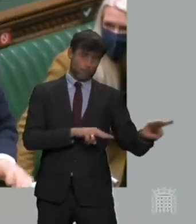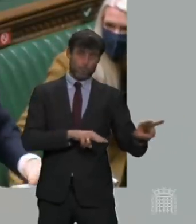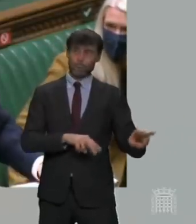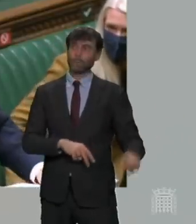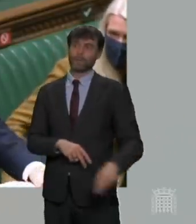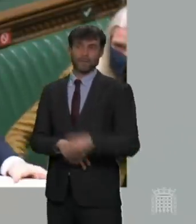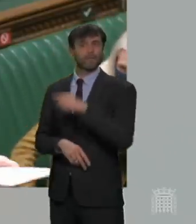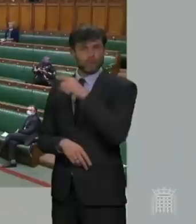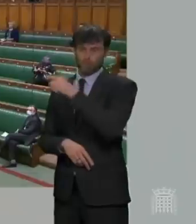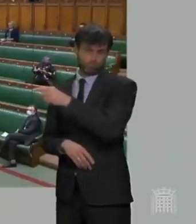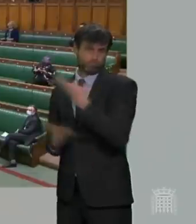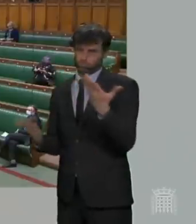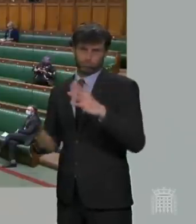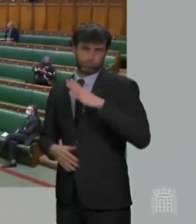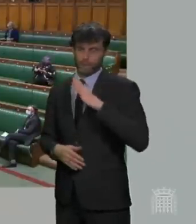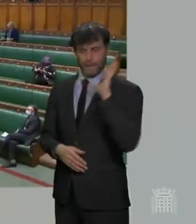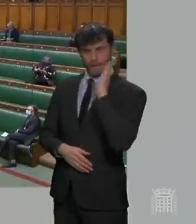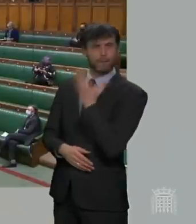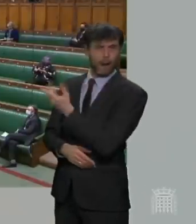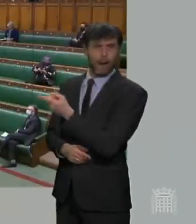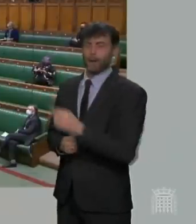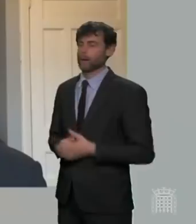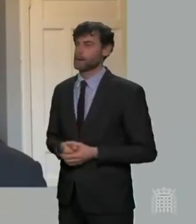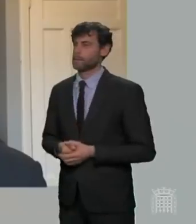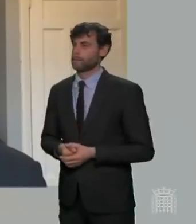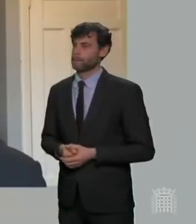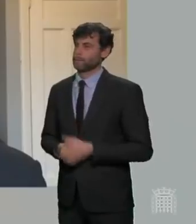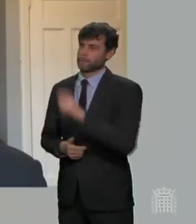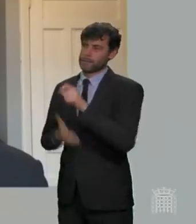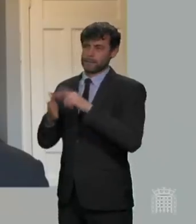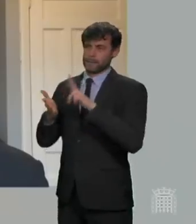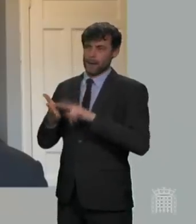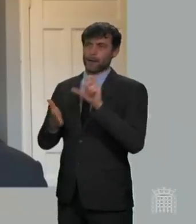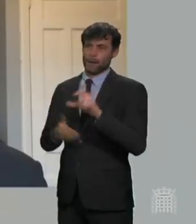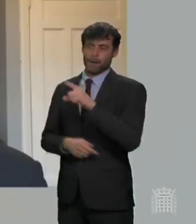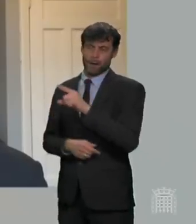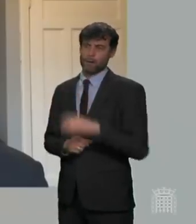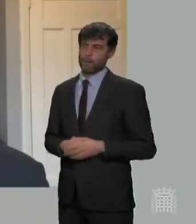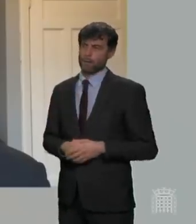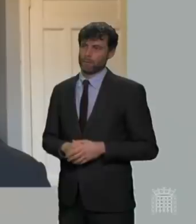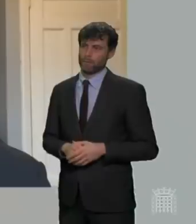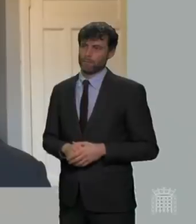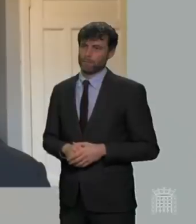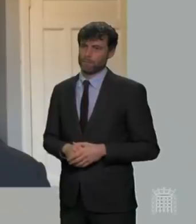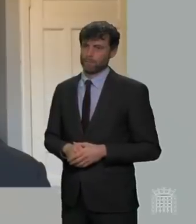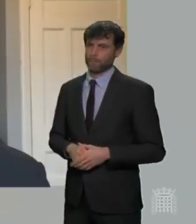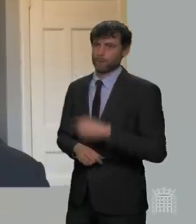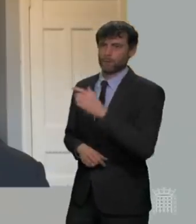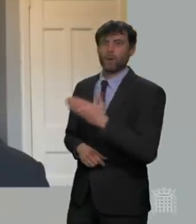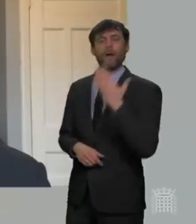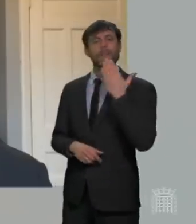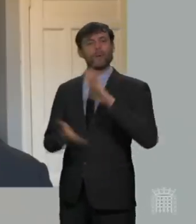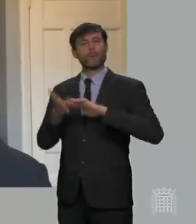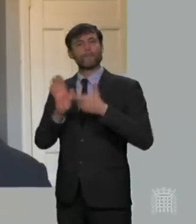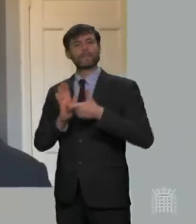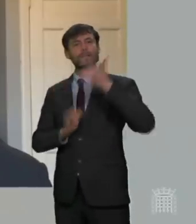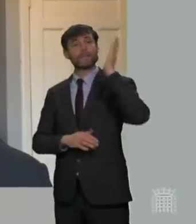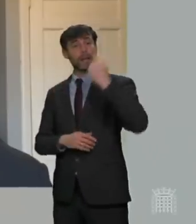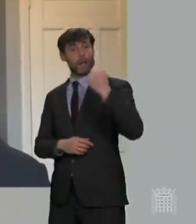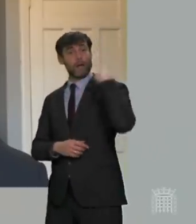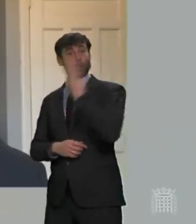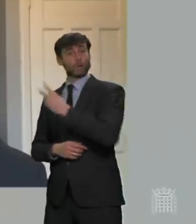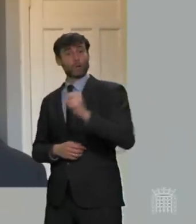Dan Carden (Liverpool, Walton) (Lab) [V] Back in 2012, commissioning for alcohol and